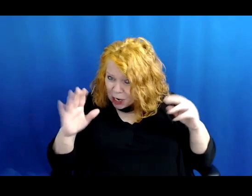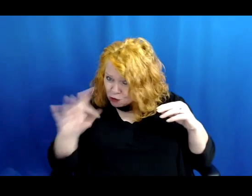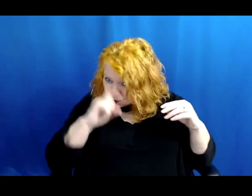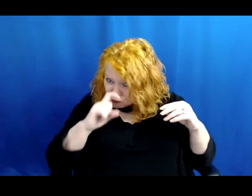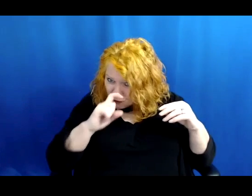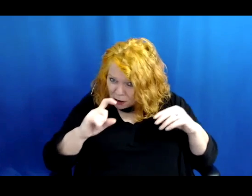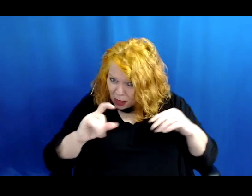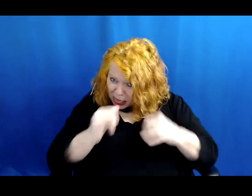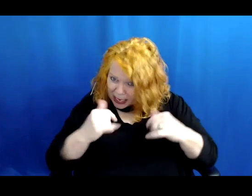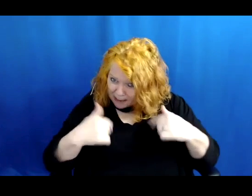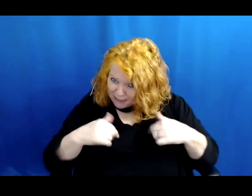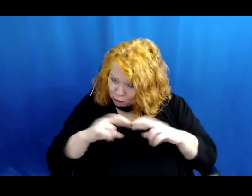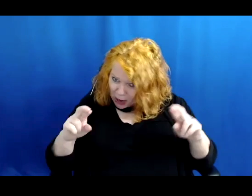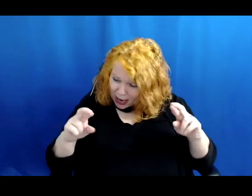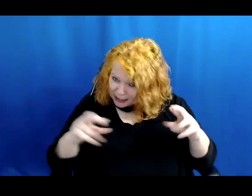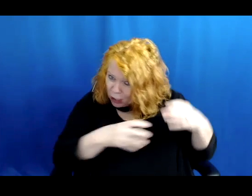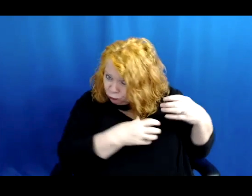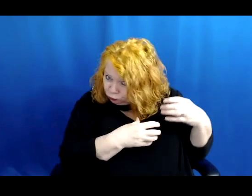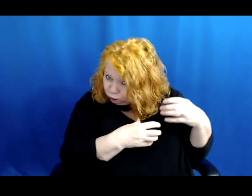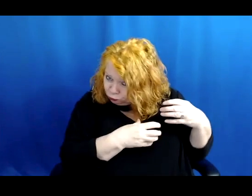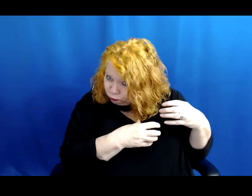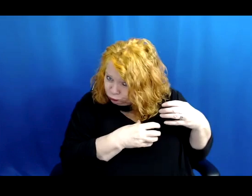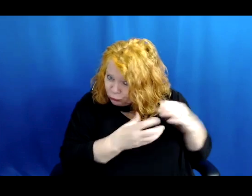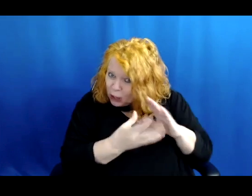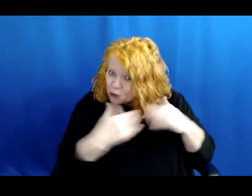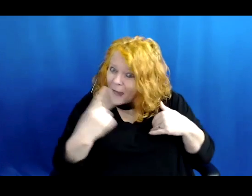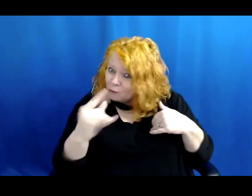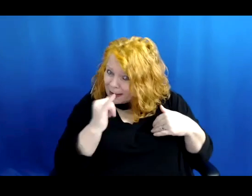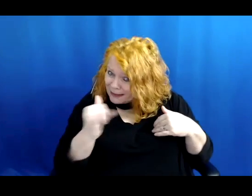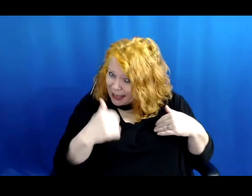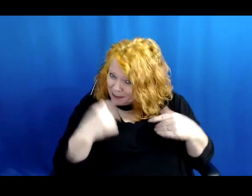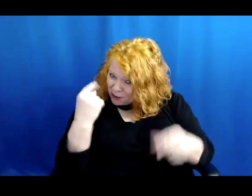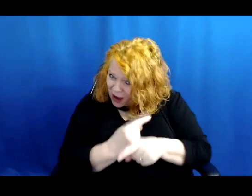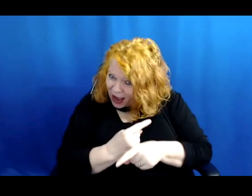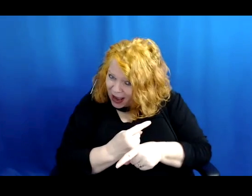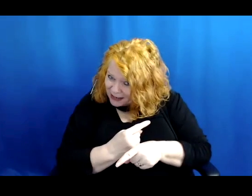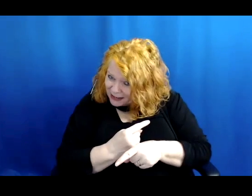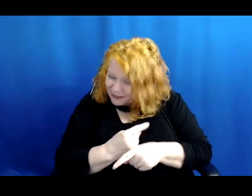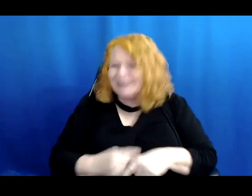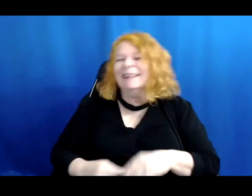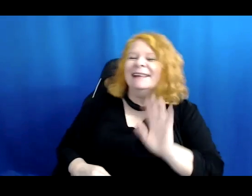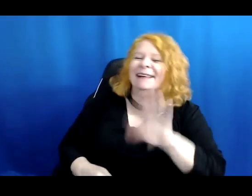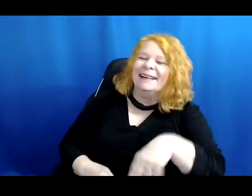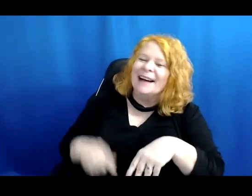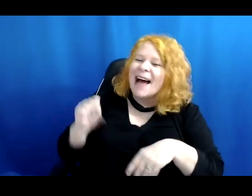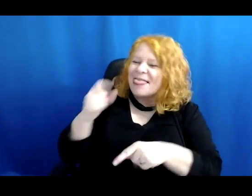ready like me?” You’ve all got one like me. Gywn: That is exciting, Midwest Marvin.